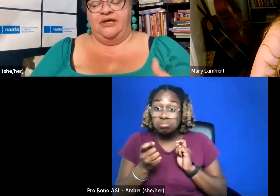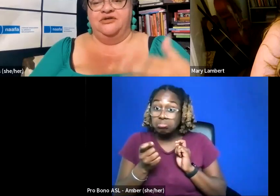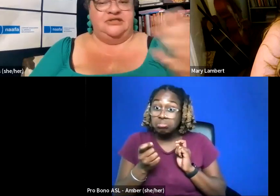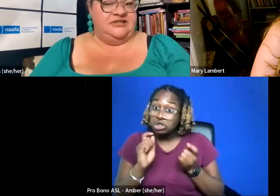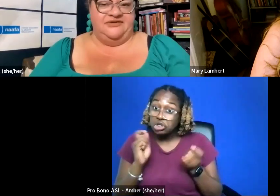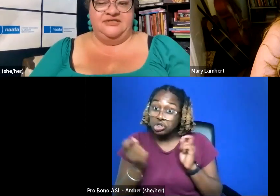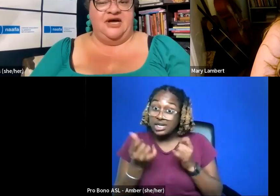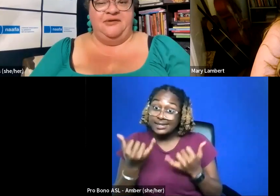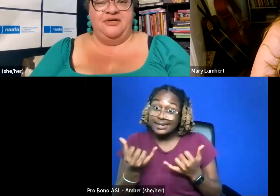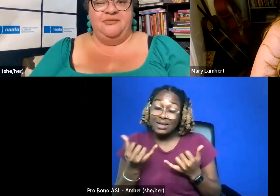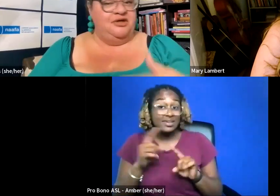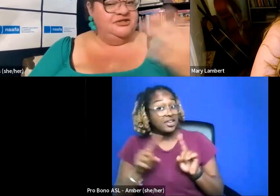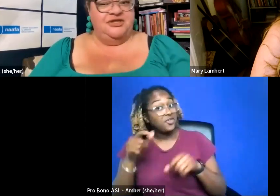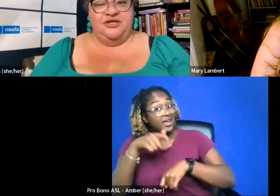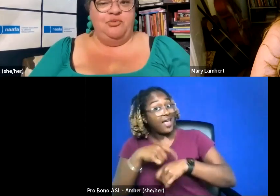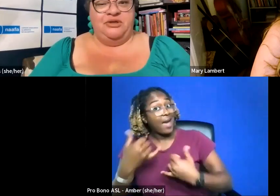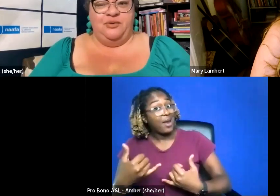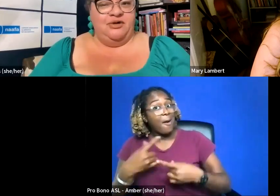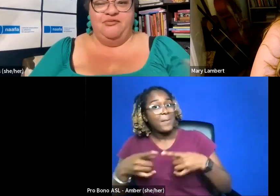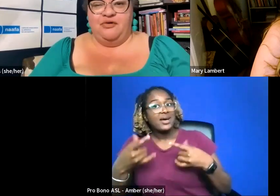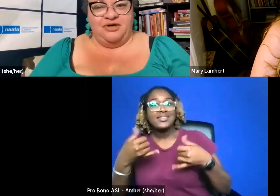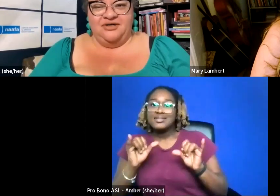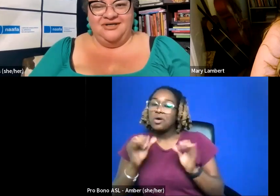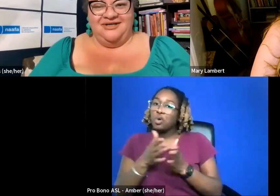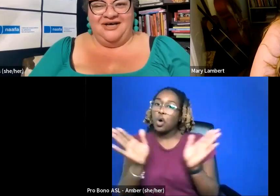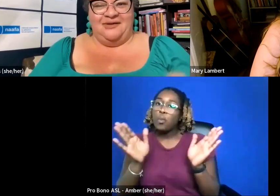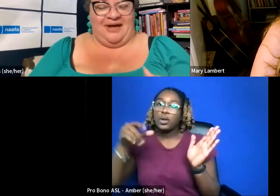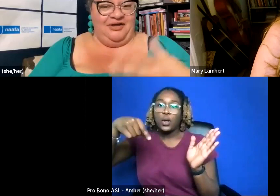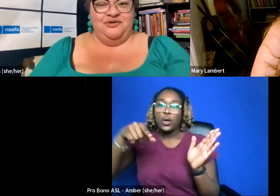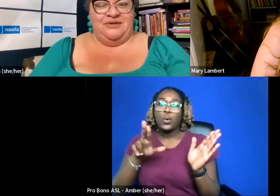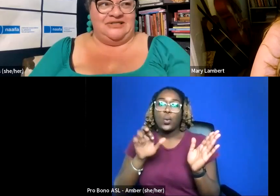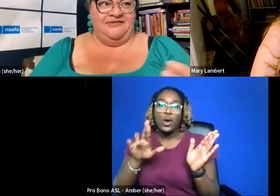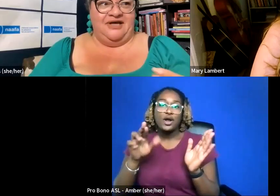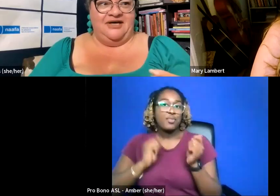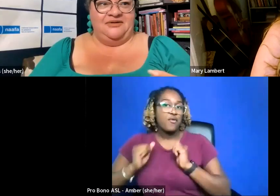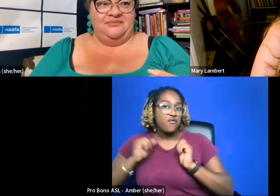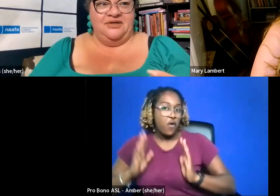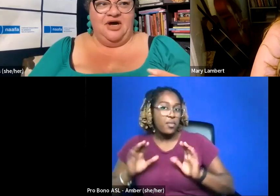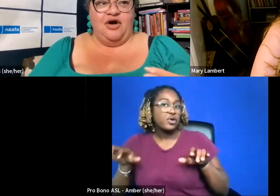Like you're it's a different time, but you're still an openly queer performer doing stuff that